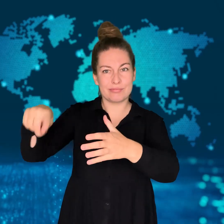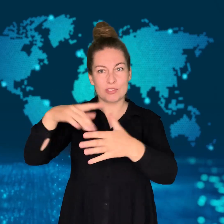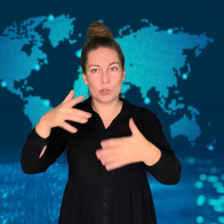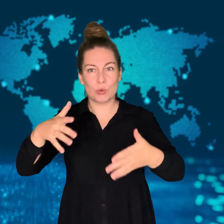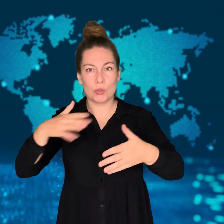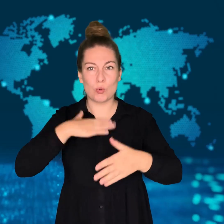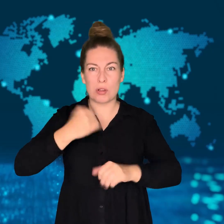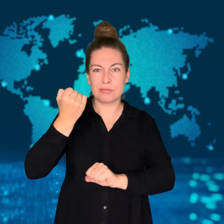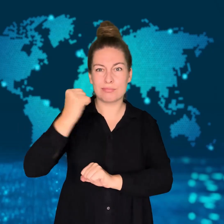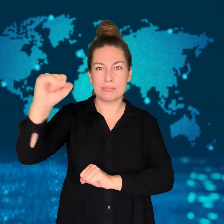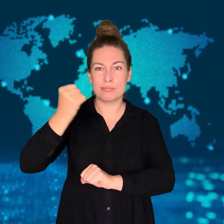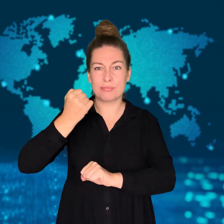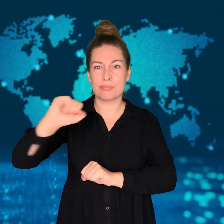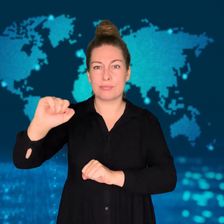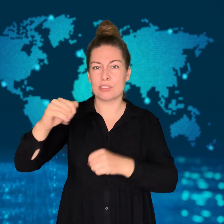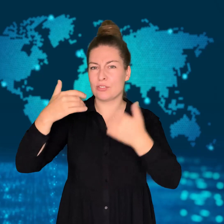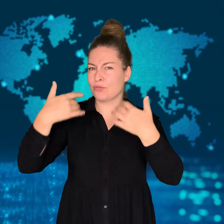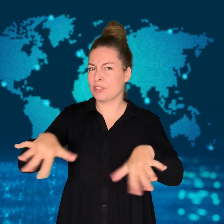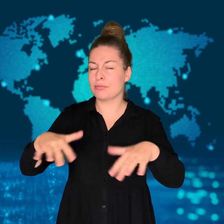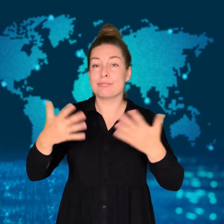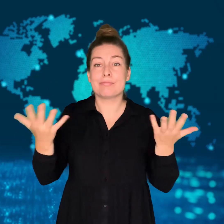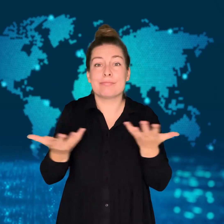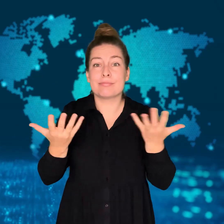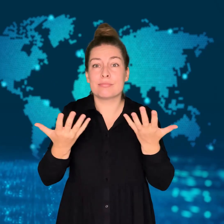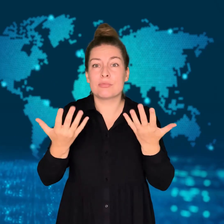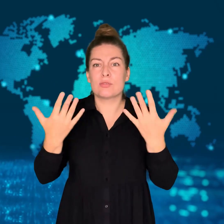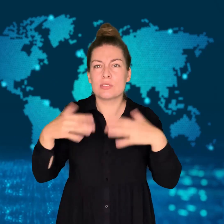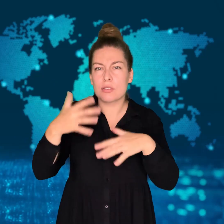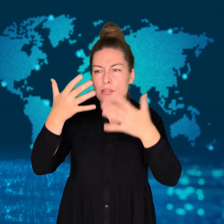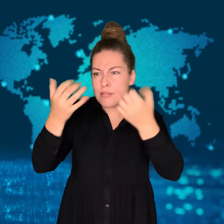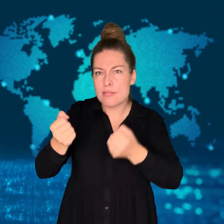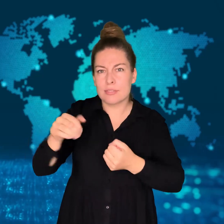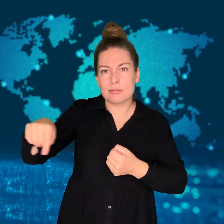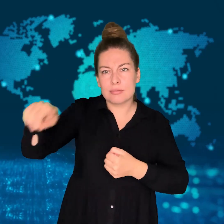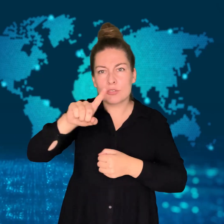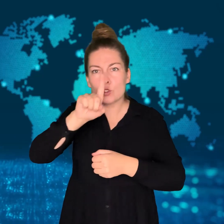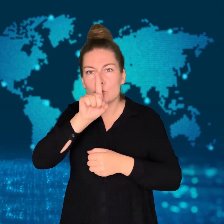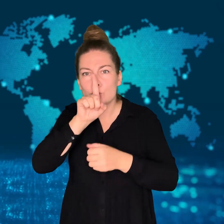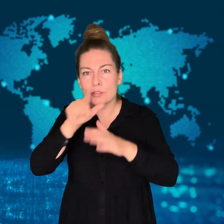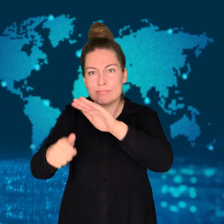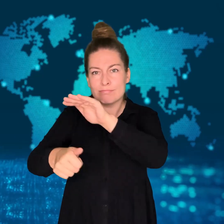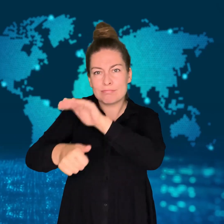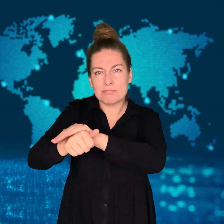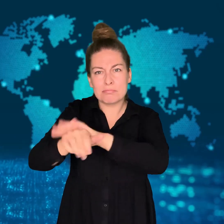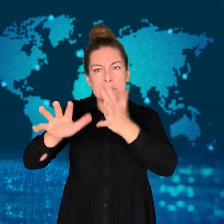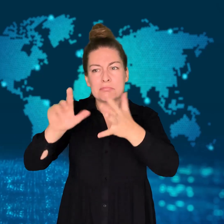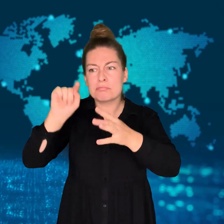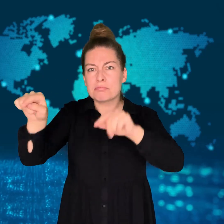The ministry reported that 20 targets, including caves, shelters,